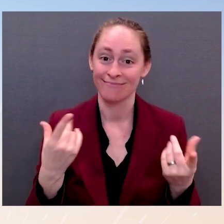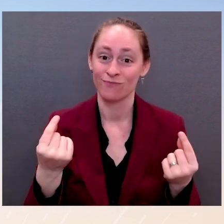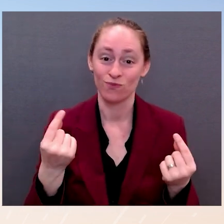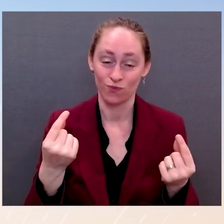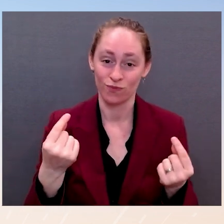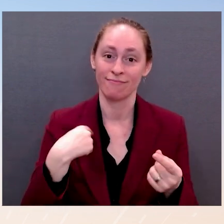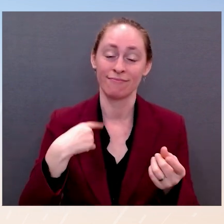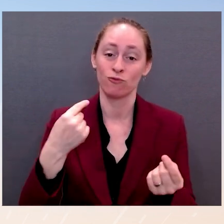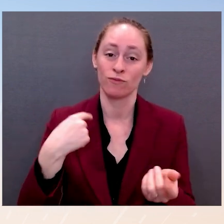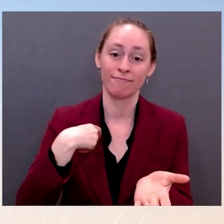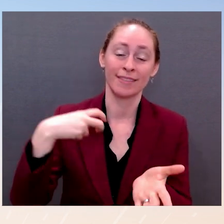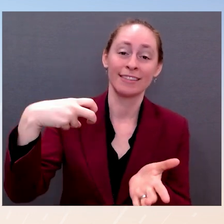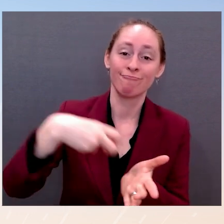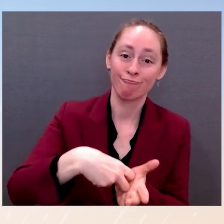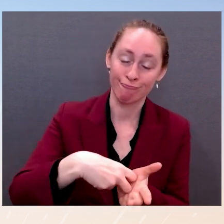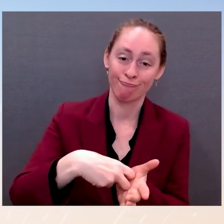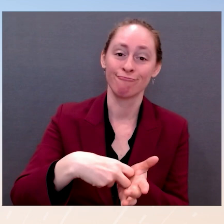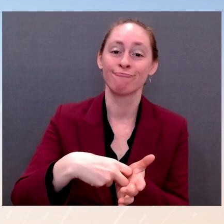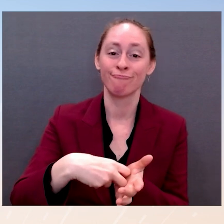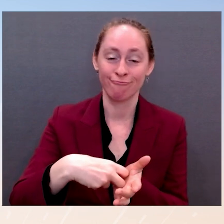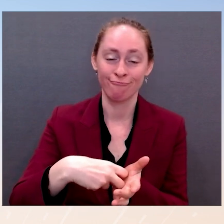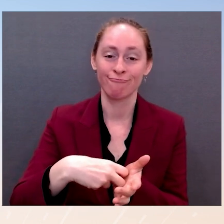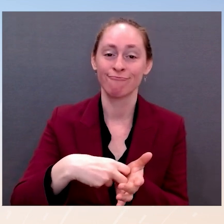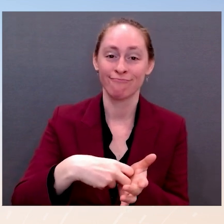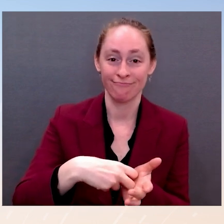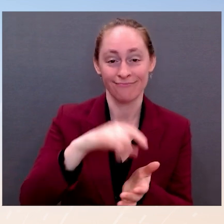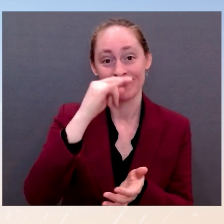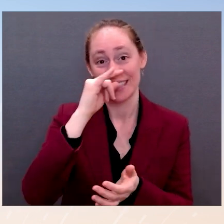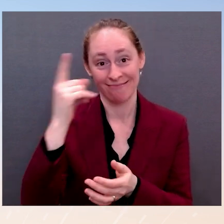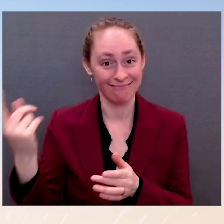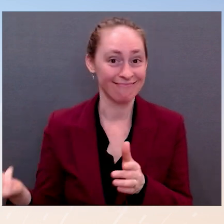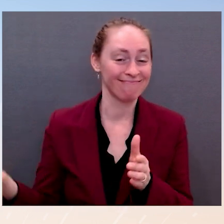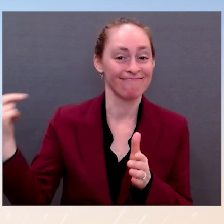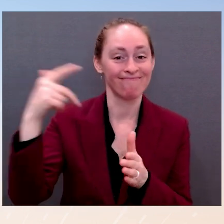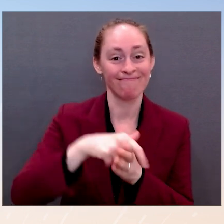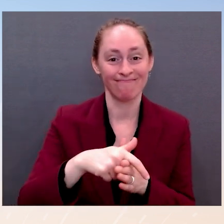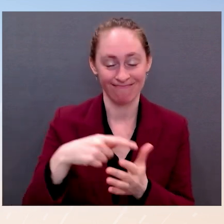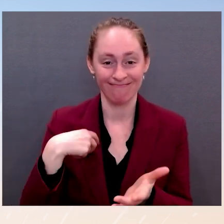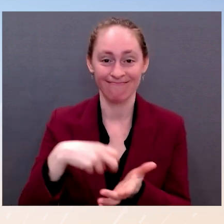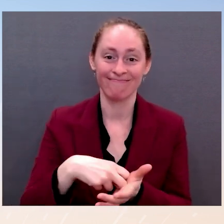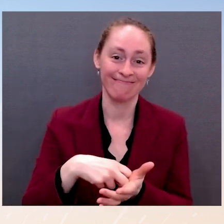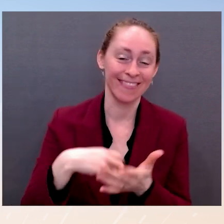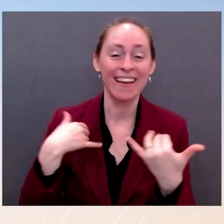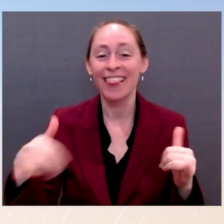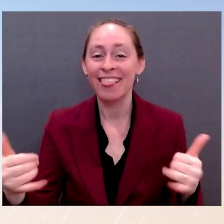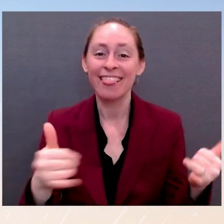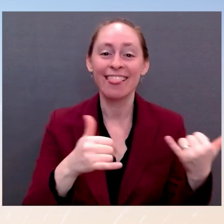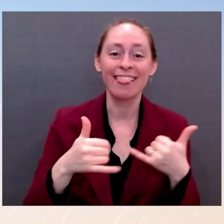So I got down on my hands and knees and they climbed up on my back and I went around the living room pretending to bug them.